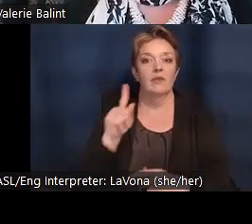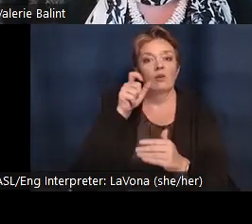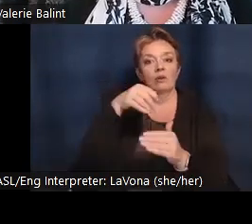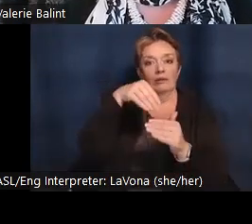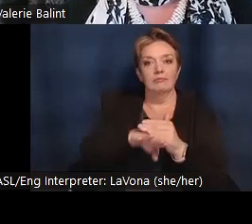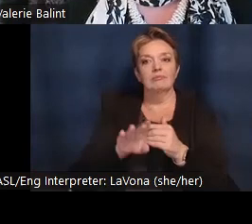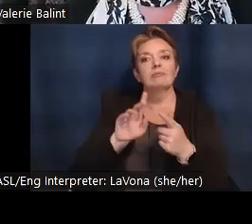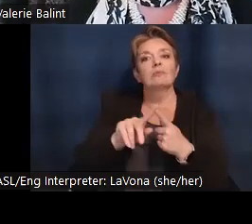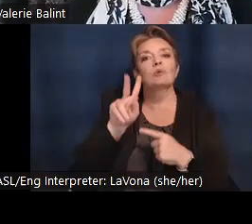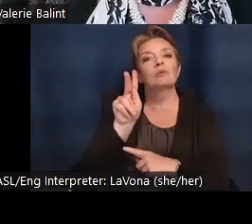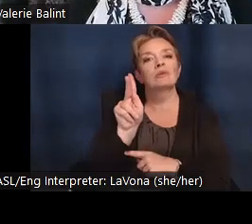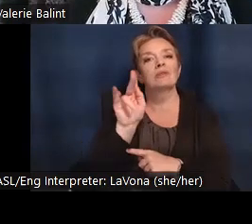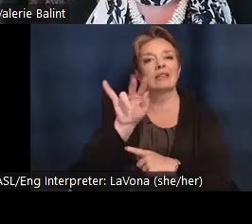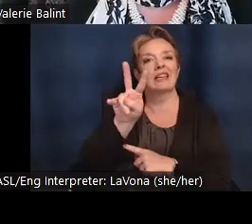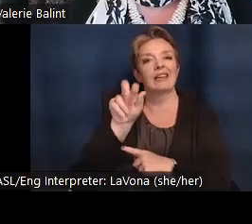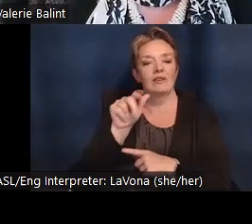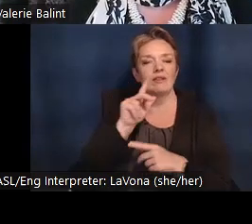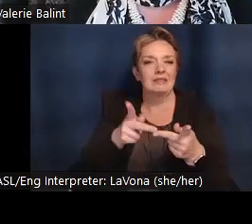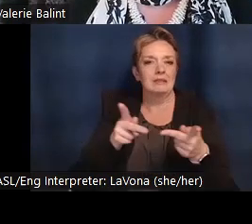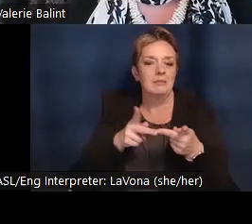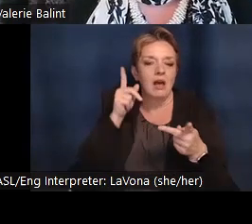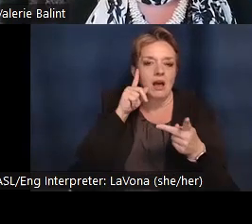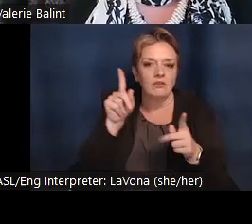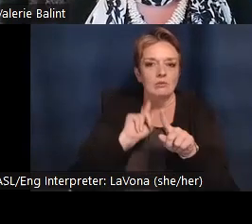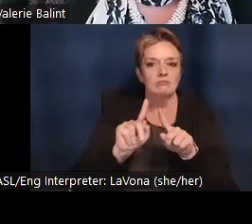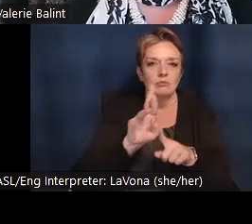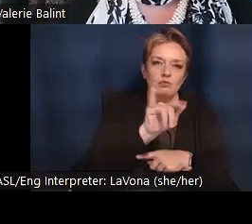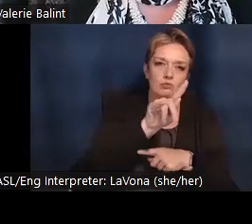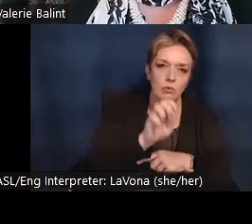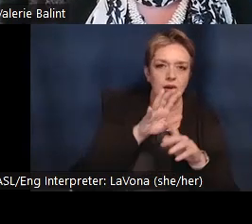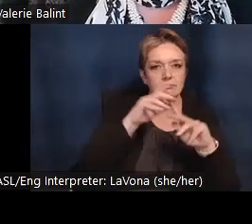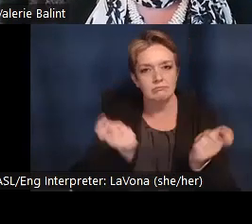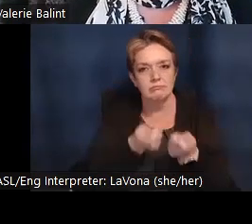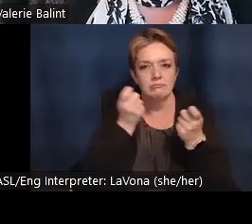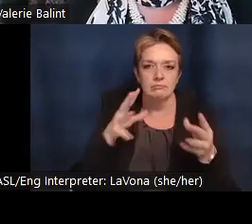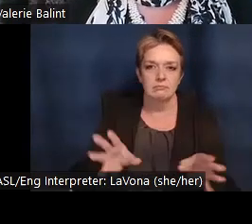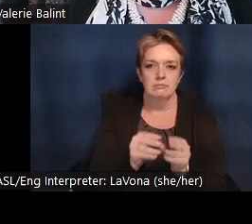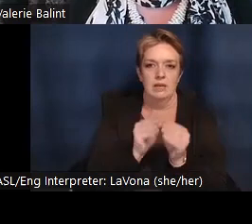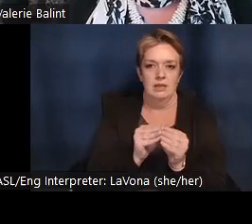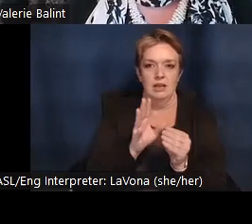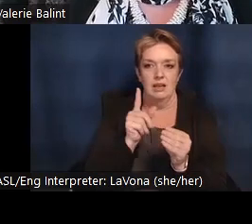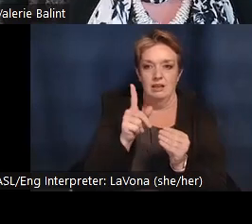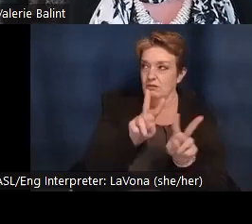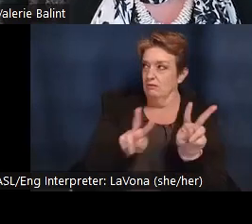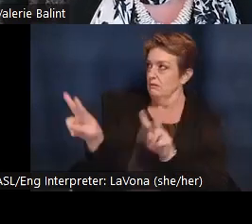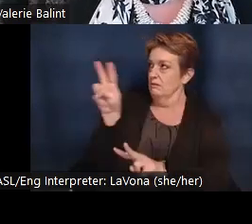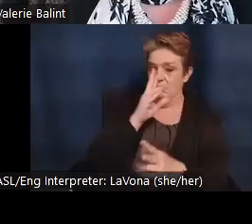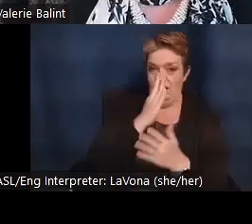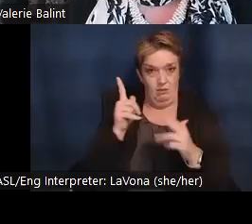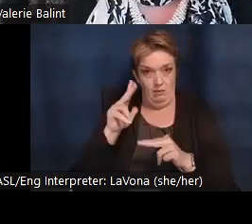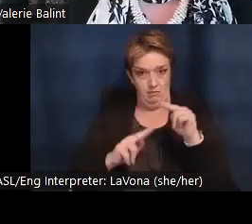Marvel at Pueblo structures, some dating back all the way to 1150 AD, or just allow for serendipity,